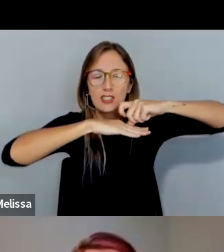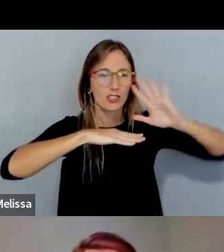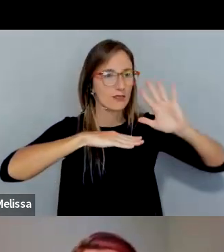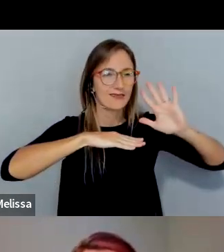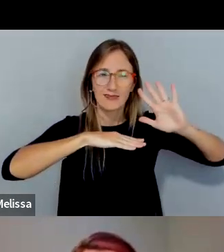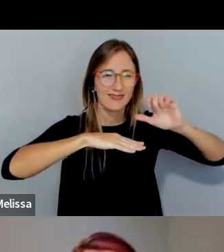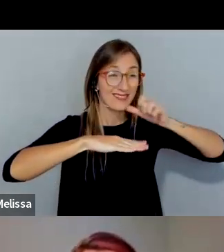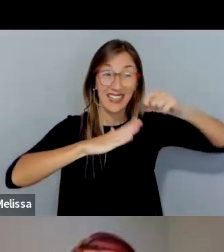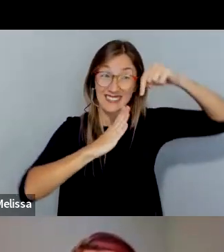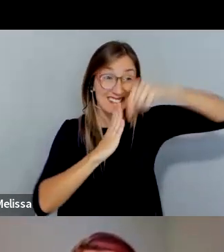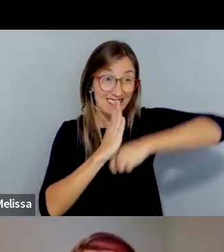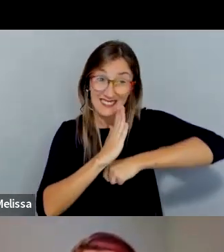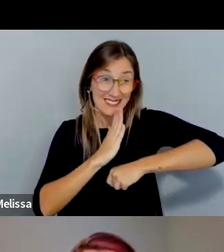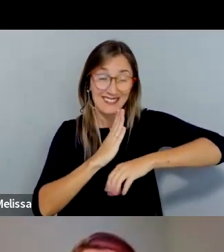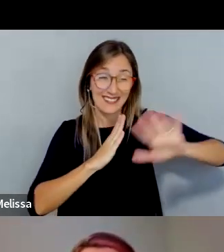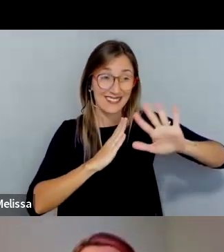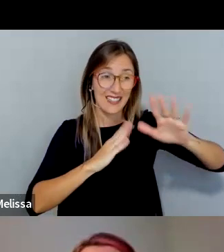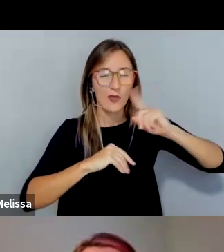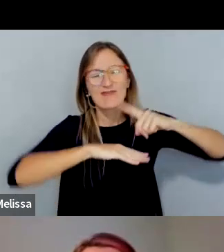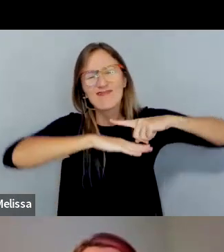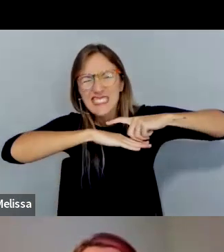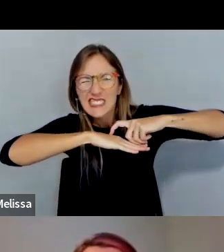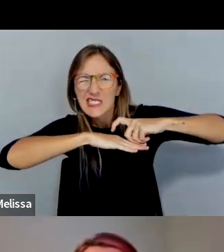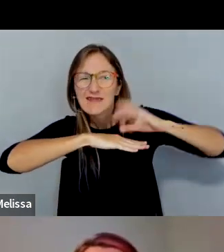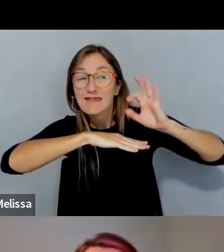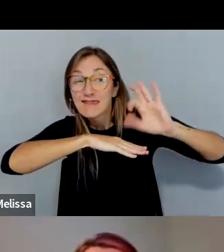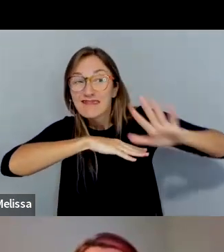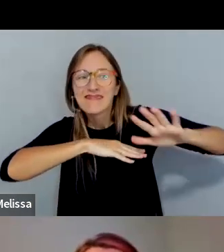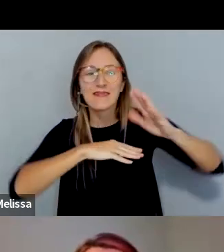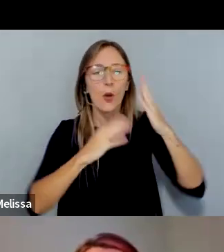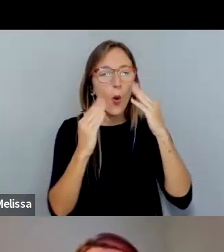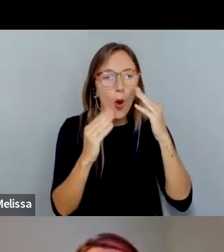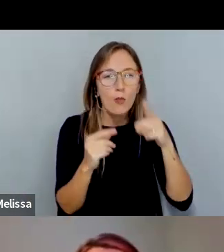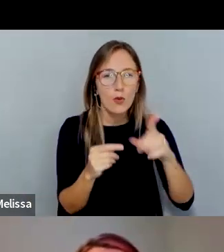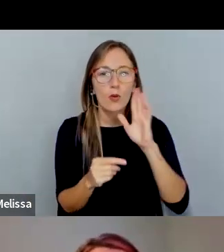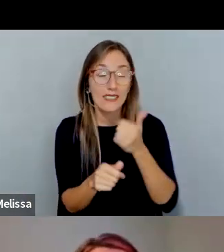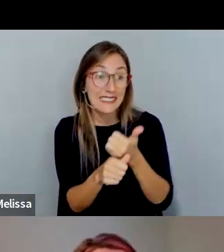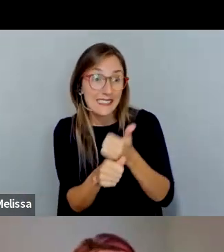To add onto that, we are barely scratching the surface on